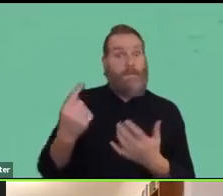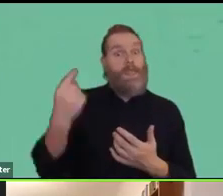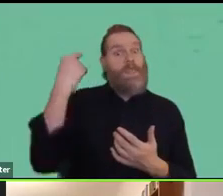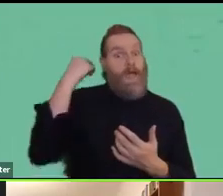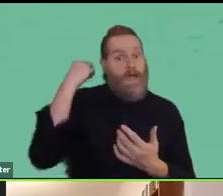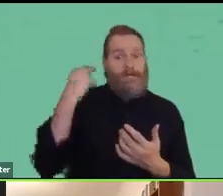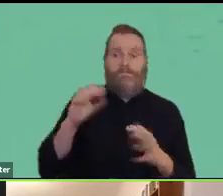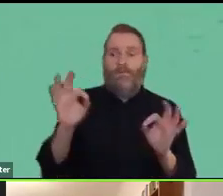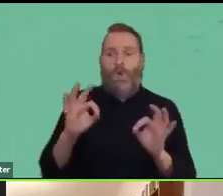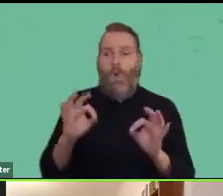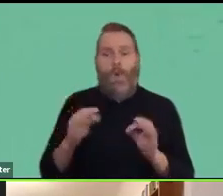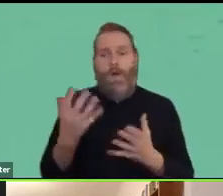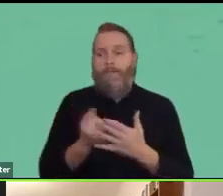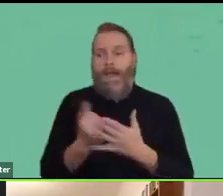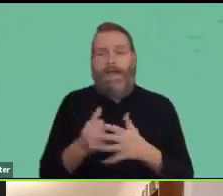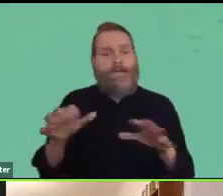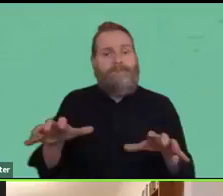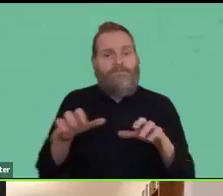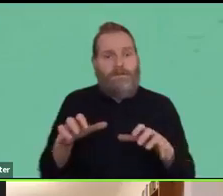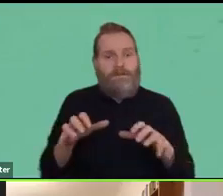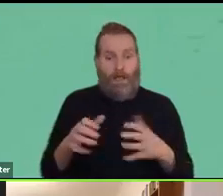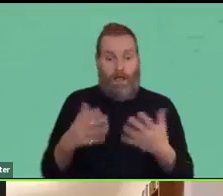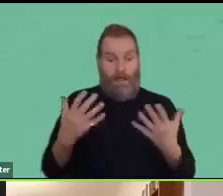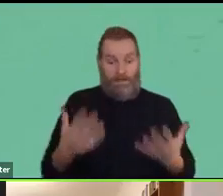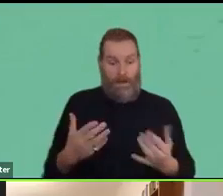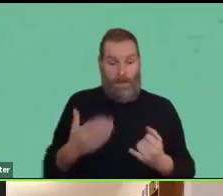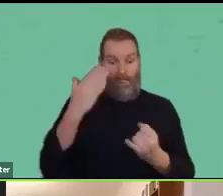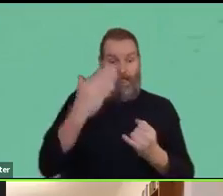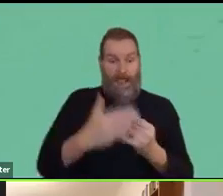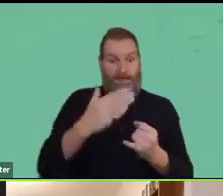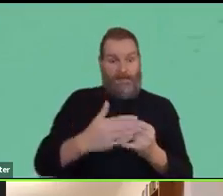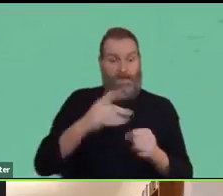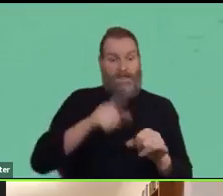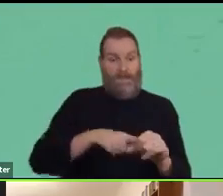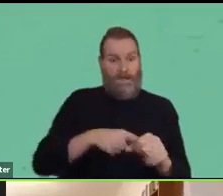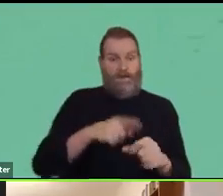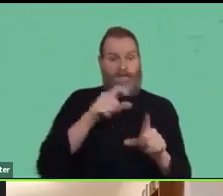we end the year and the government's pay freeze announcement isn't just a kick in the teeth